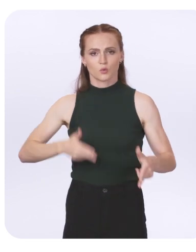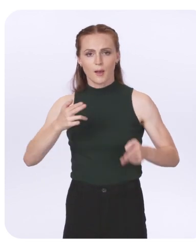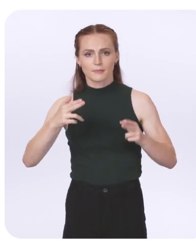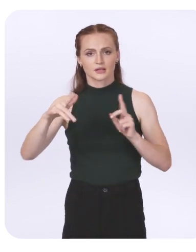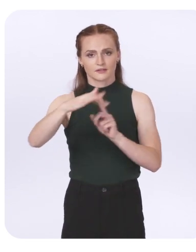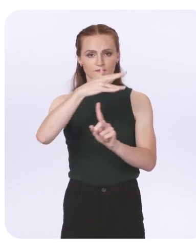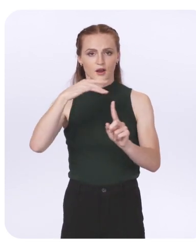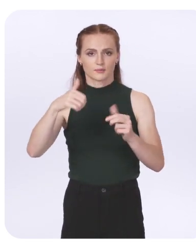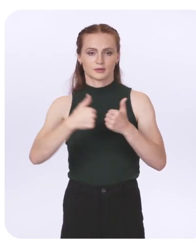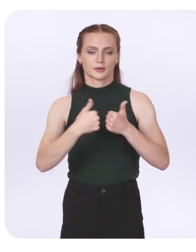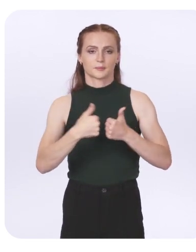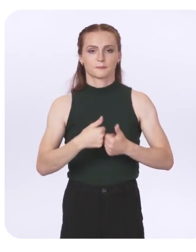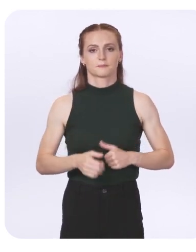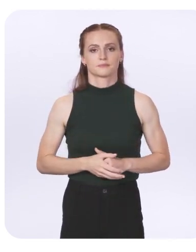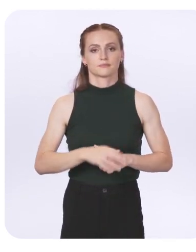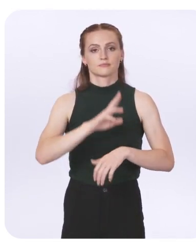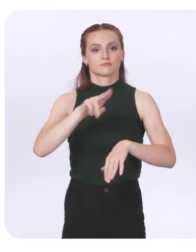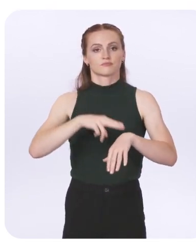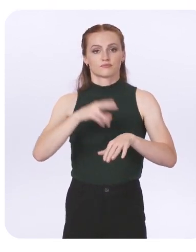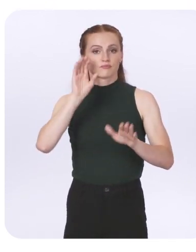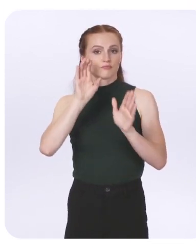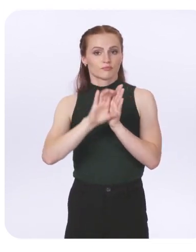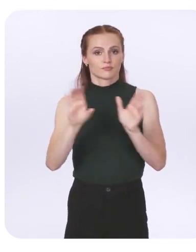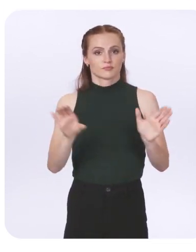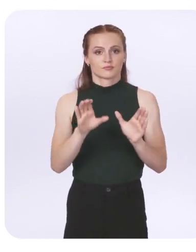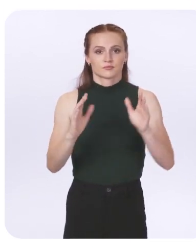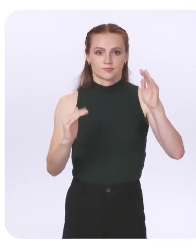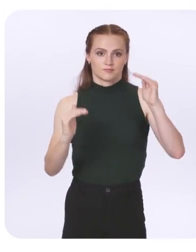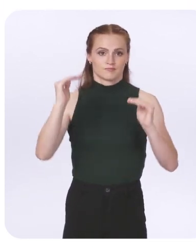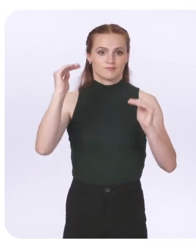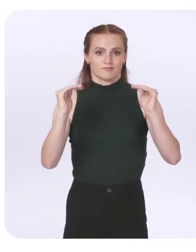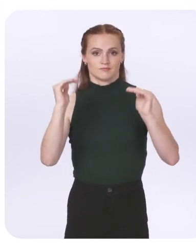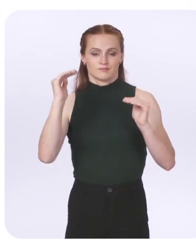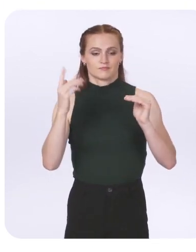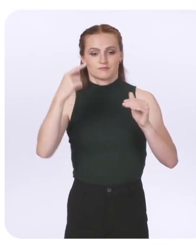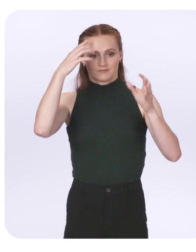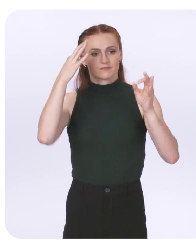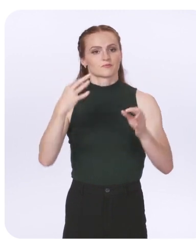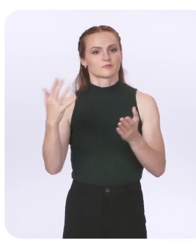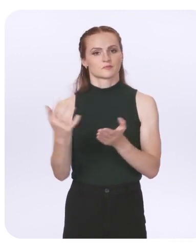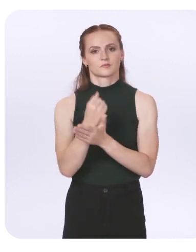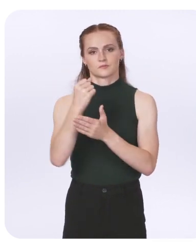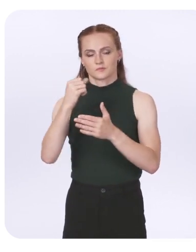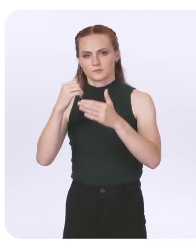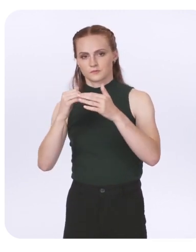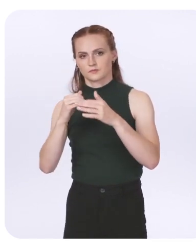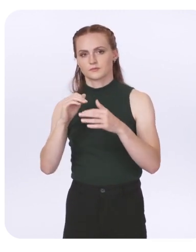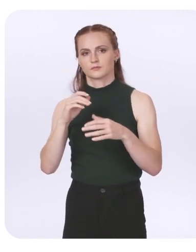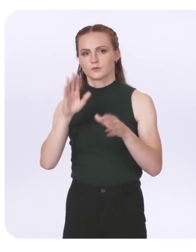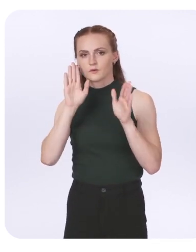Now, graphic performance is always about tradeoffs. So we chose to optimize our level geometry as much as possible